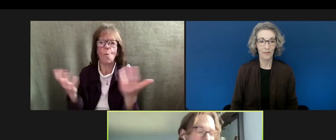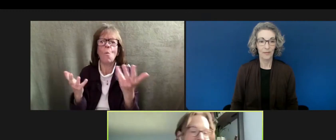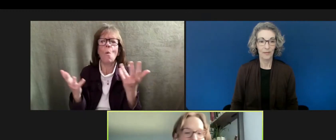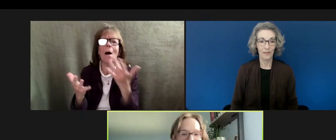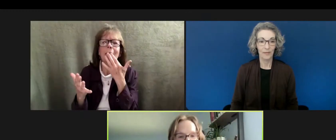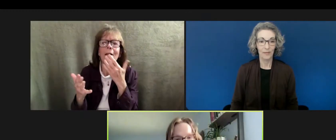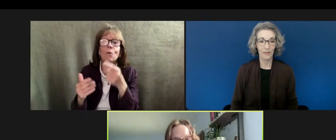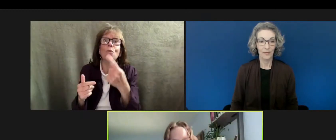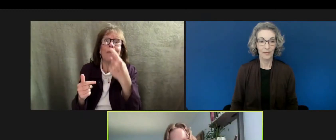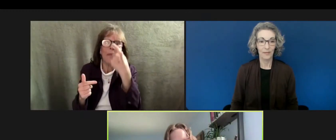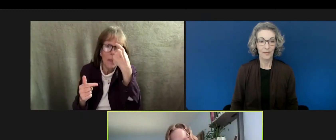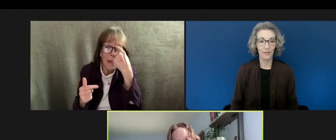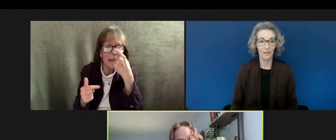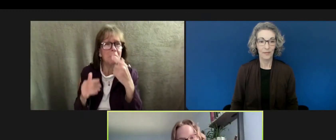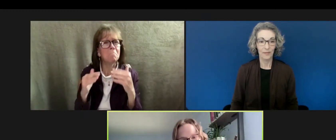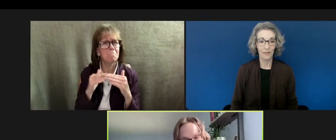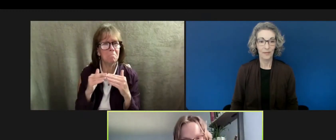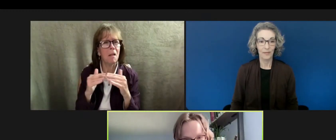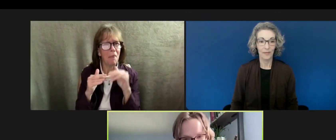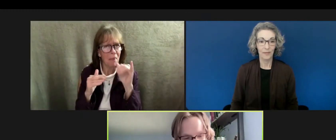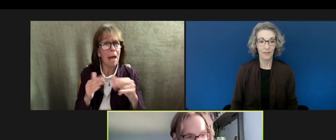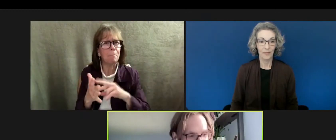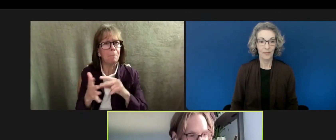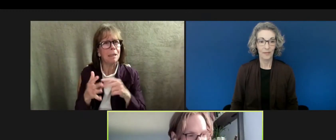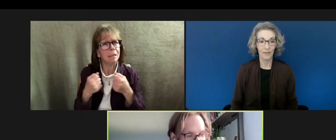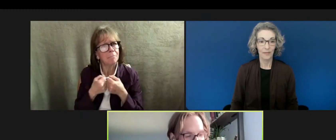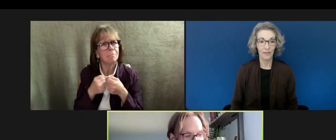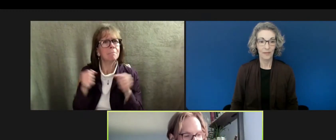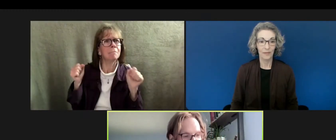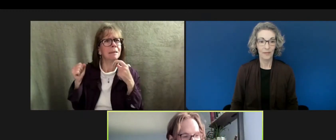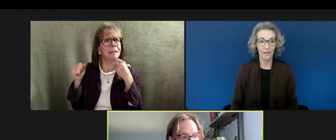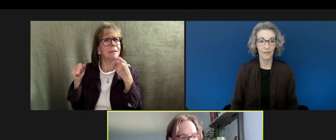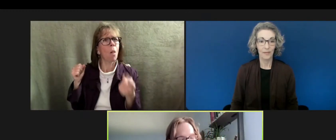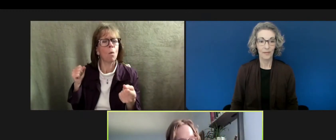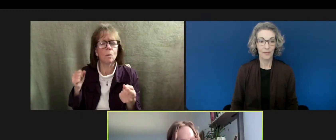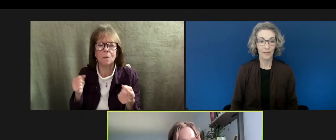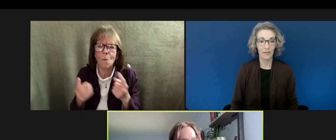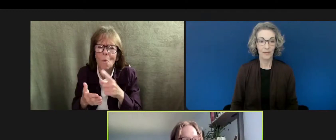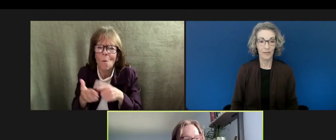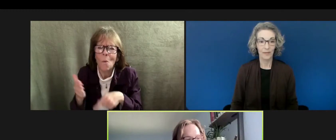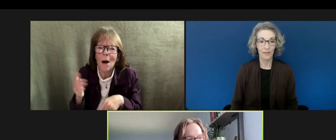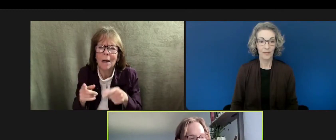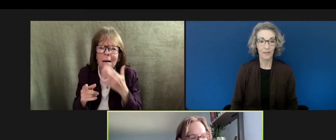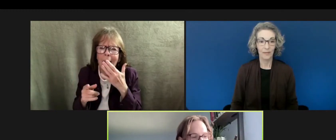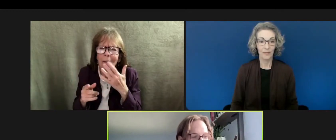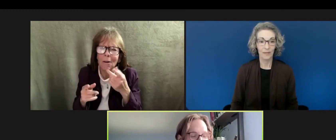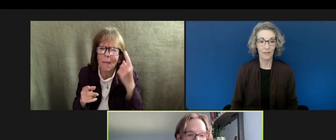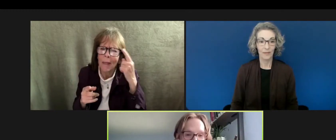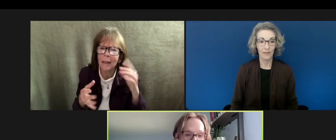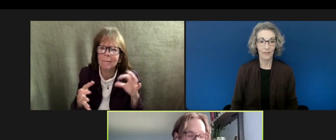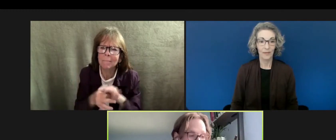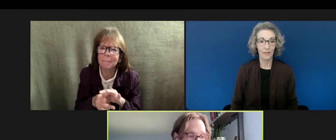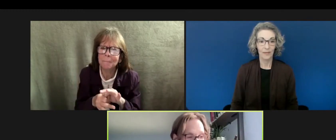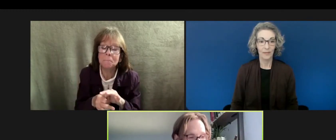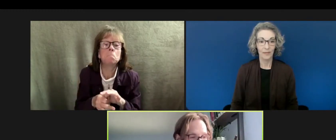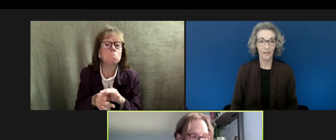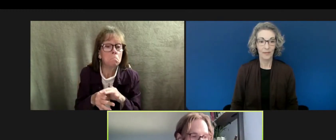what color represents disclosure to you? We've got some votes coming in.